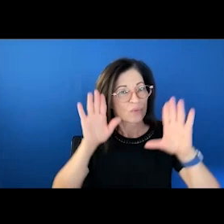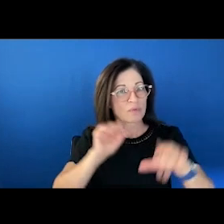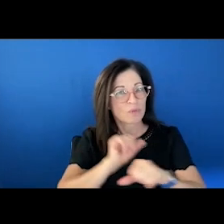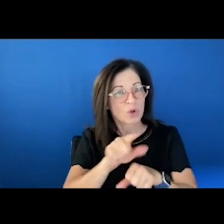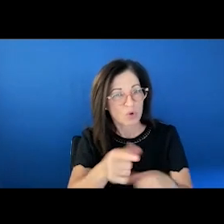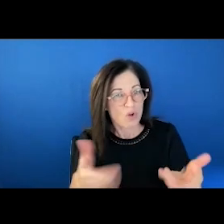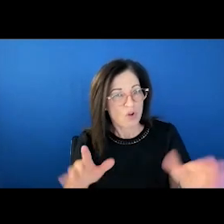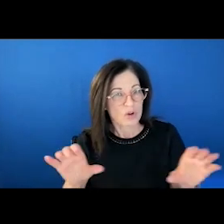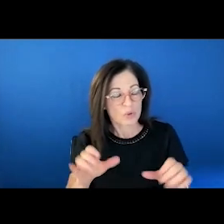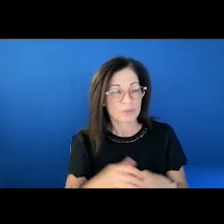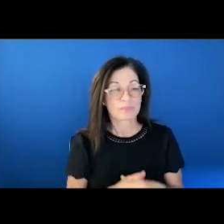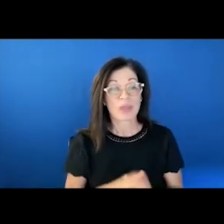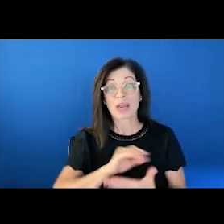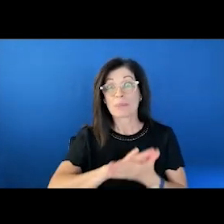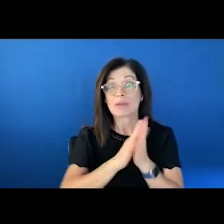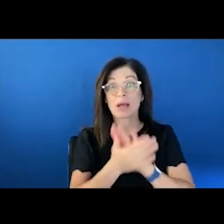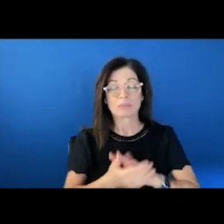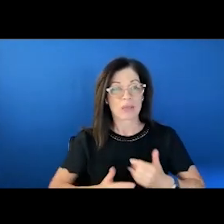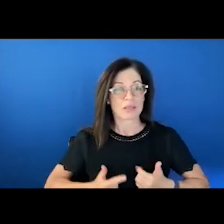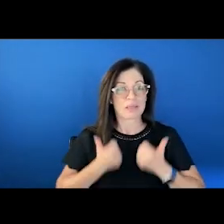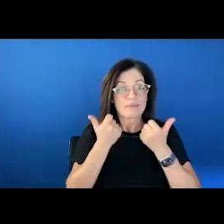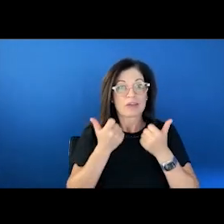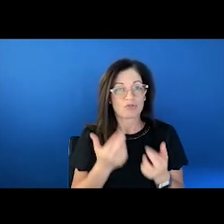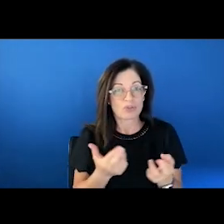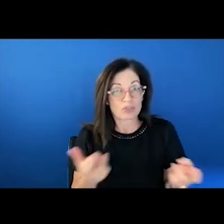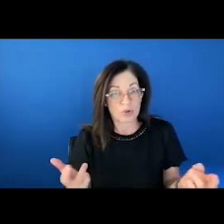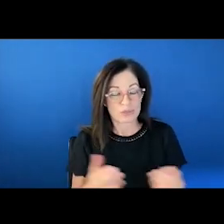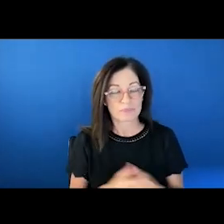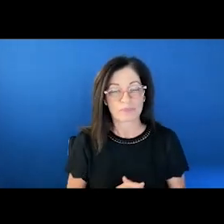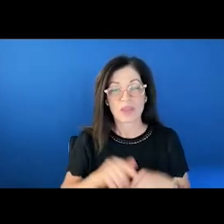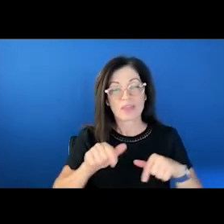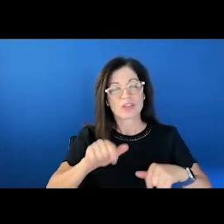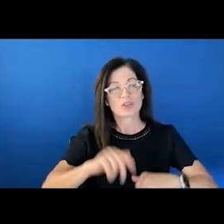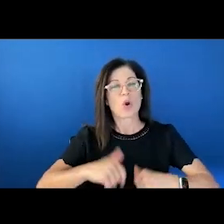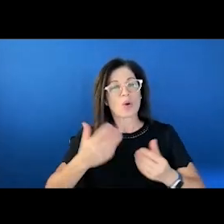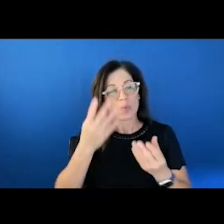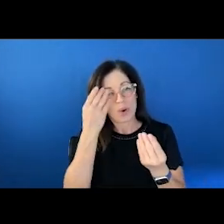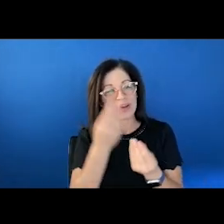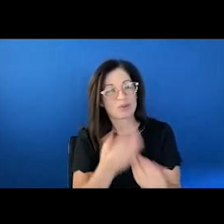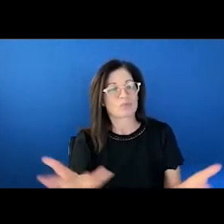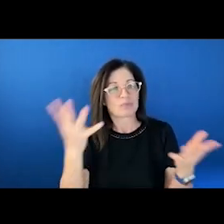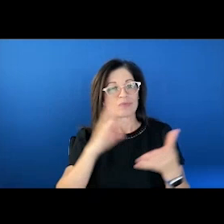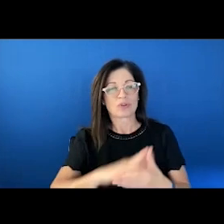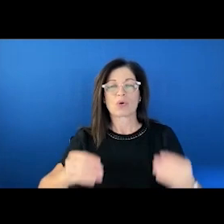and it becomes a living resource. This is your platform for storytelling,